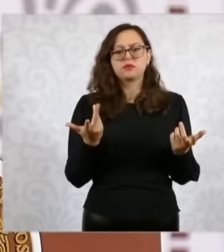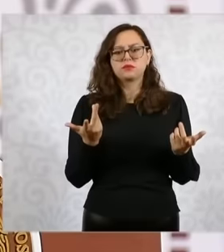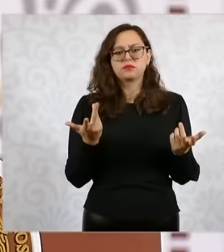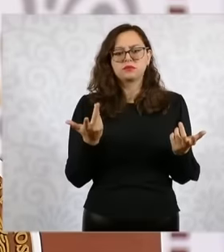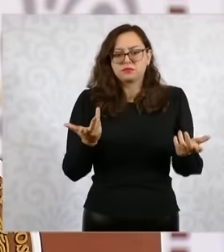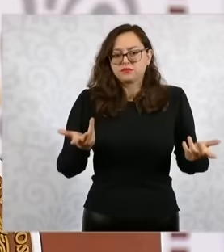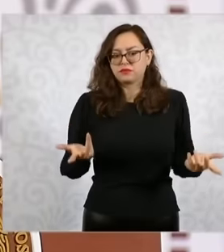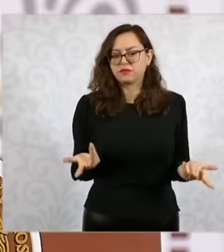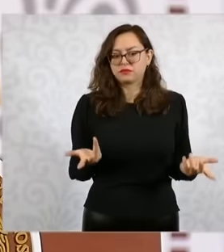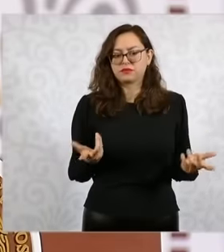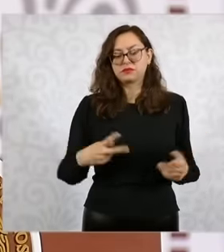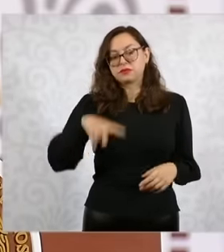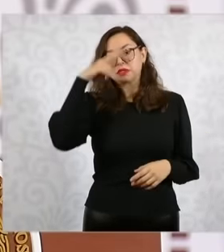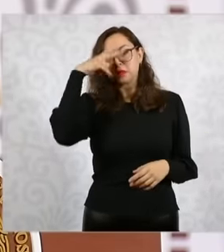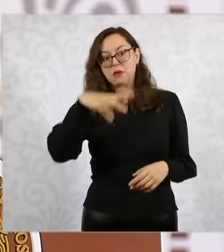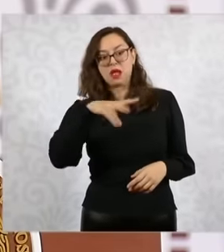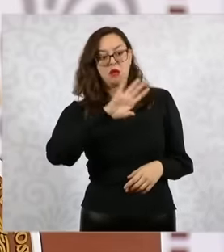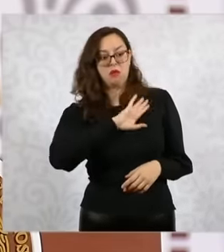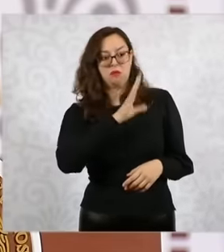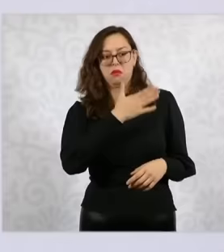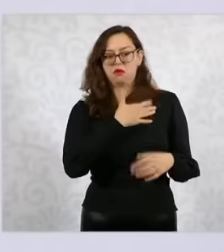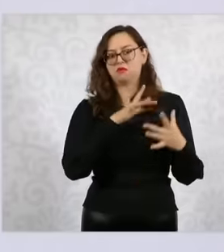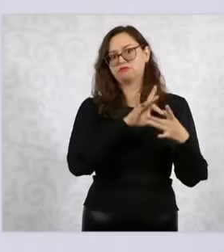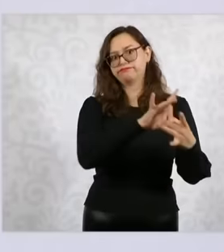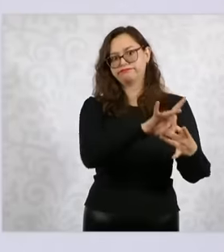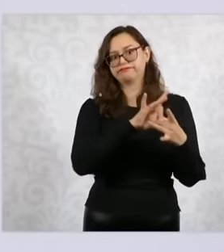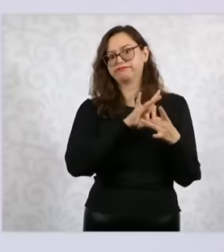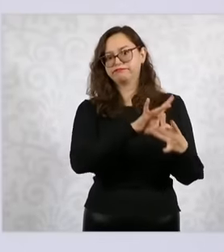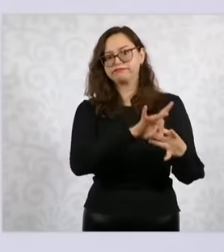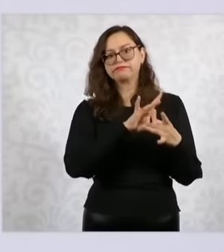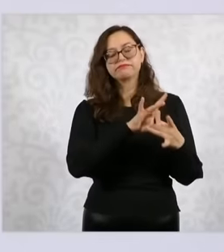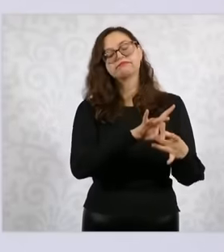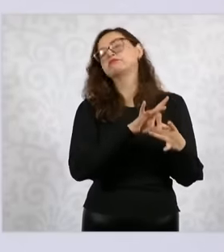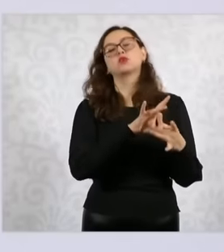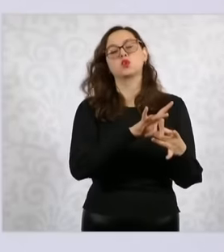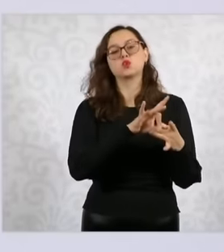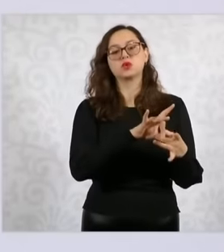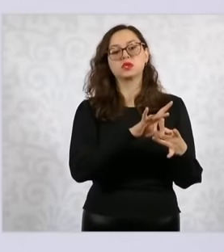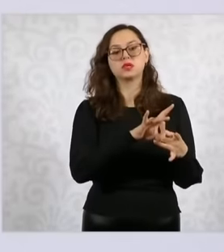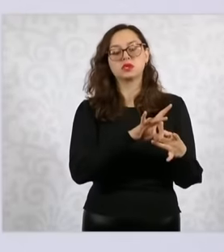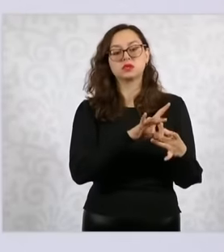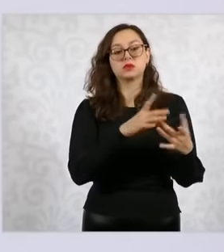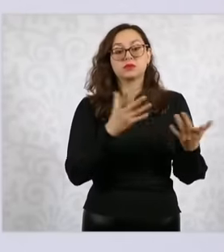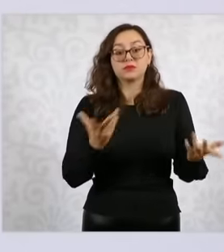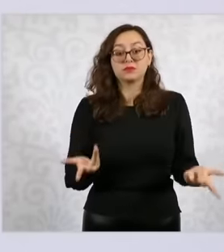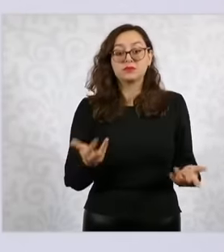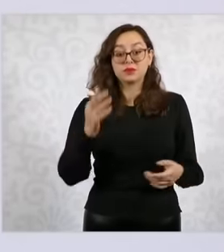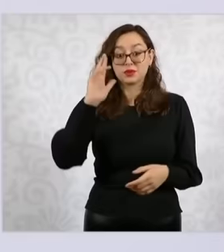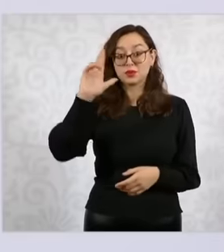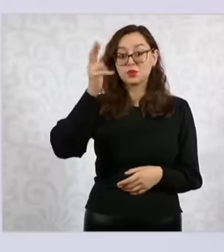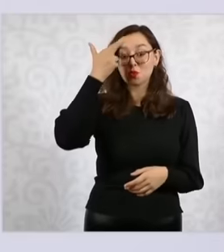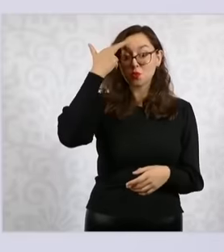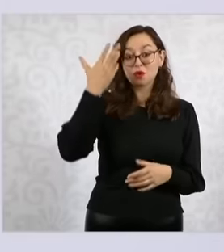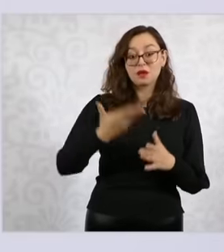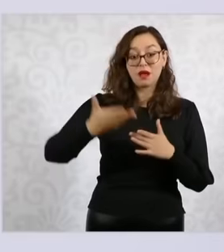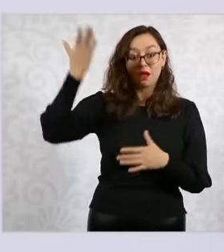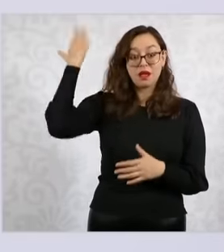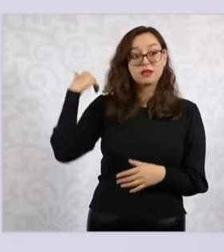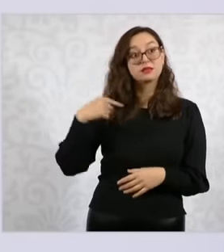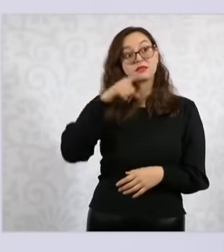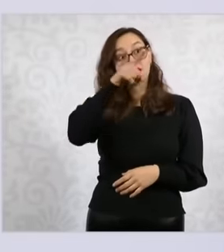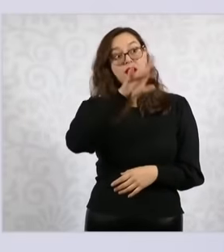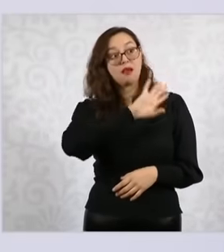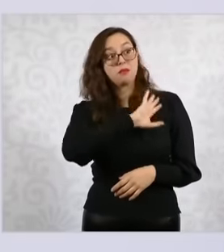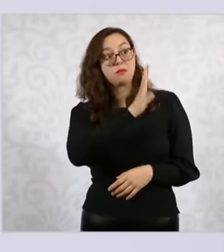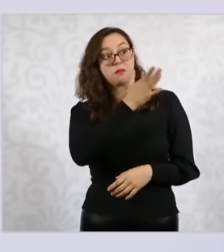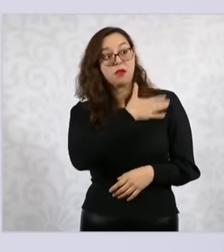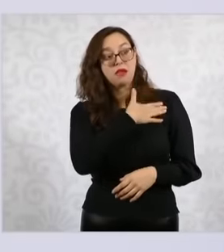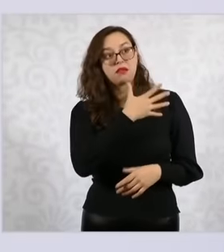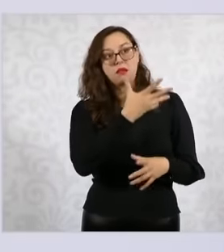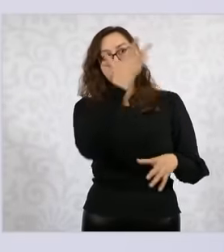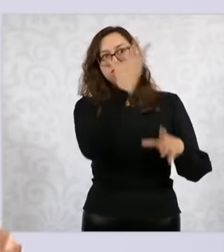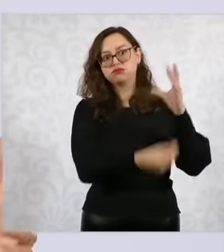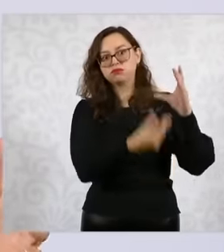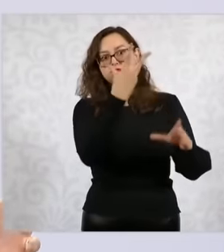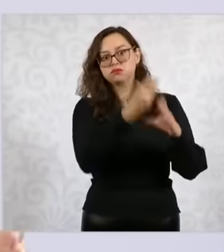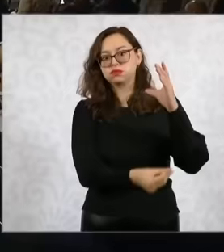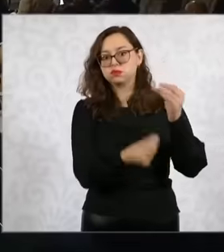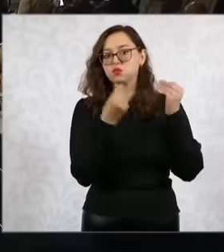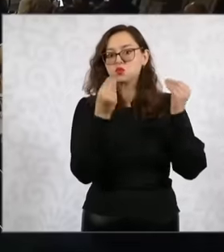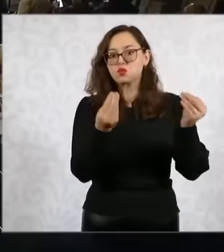and Spain is united in a very important way by the exile that occurred from the Republic. There are many Spaniards